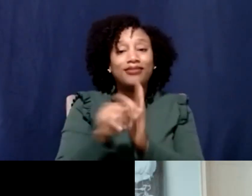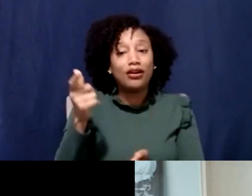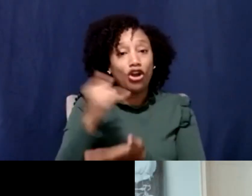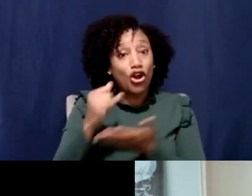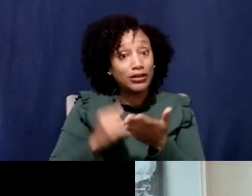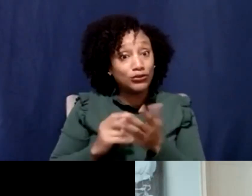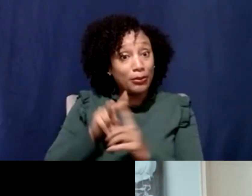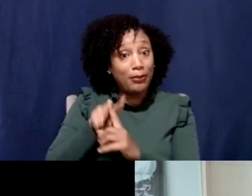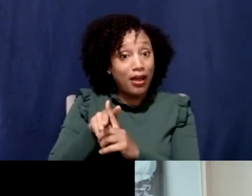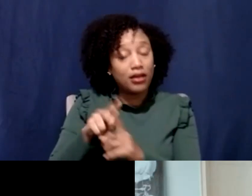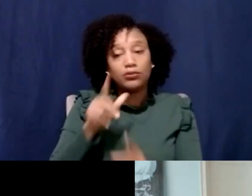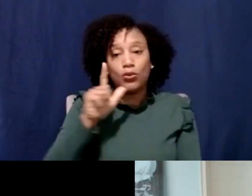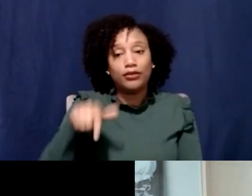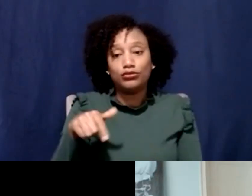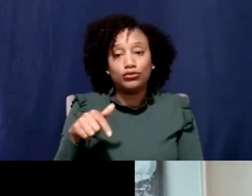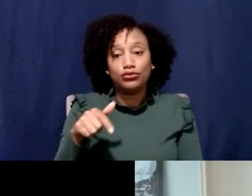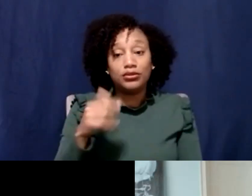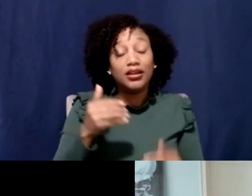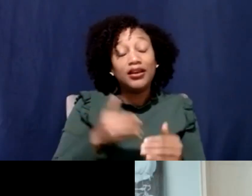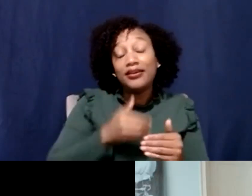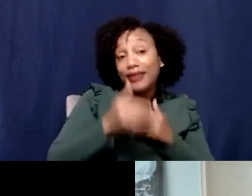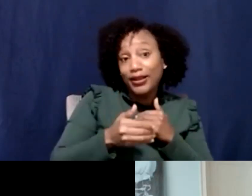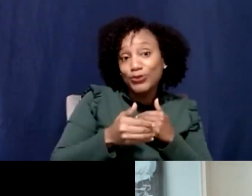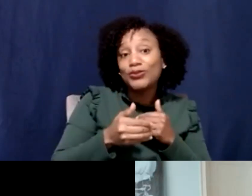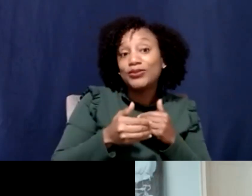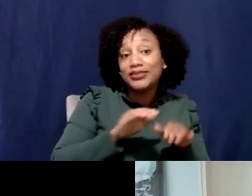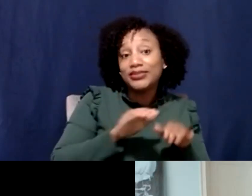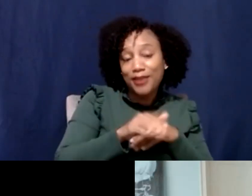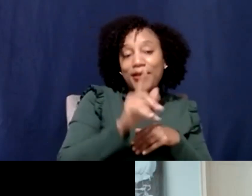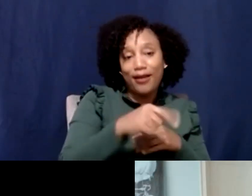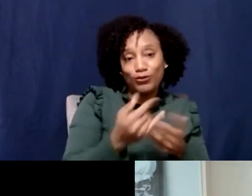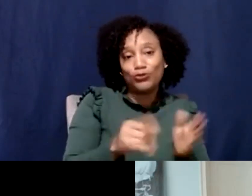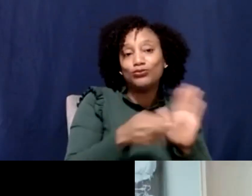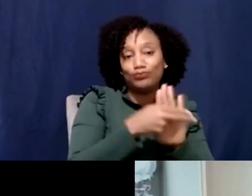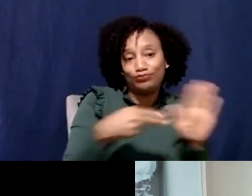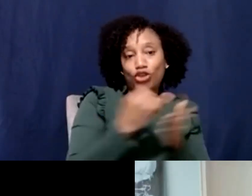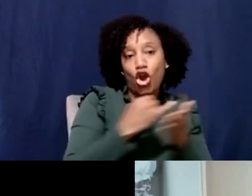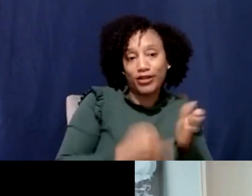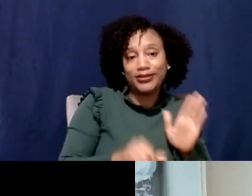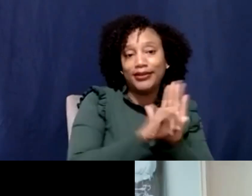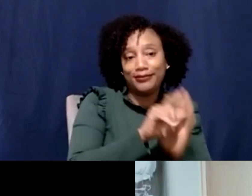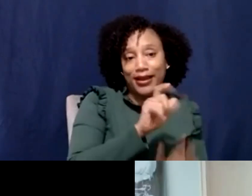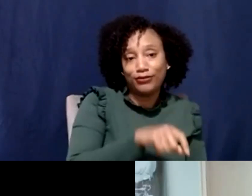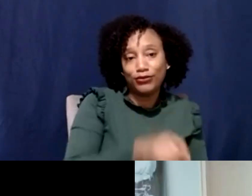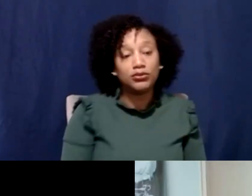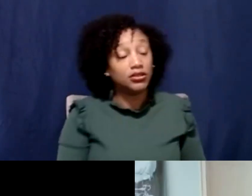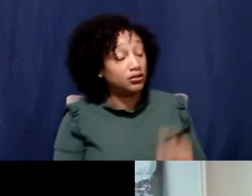whereas in Next Step you have to. Correct. I'm curious for your additional thoughts on this question.